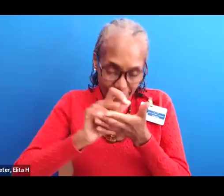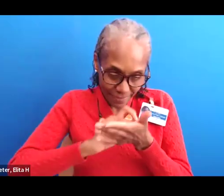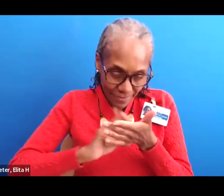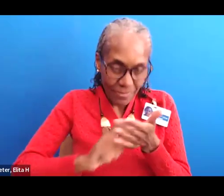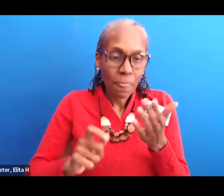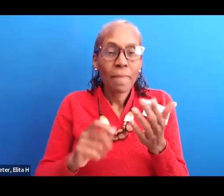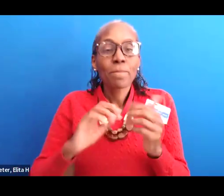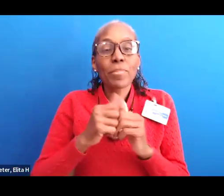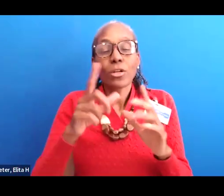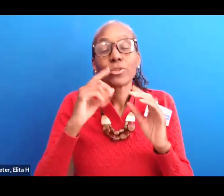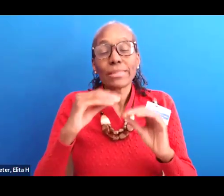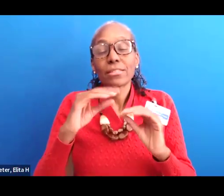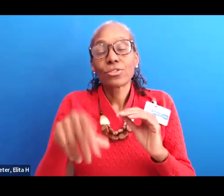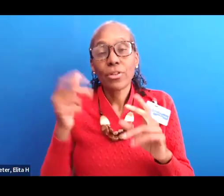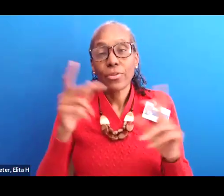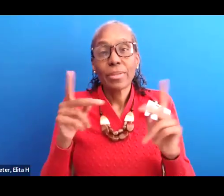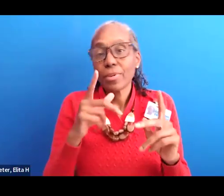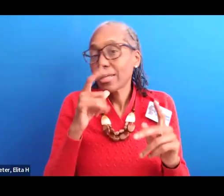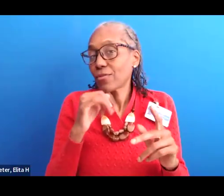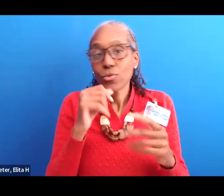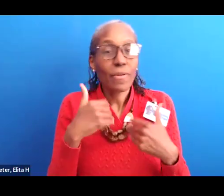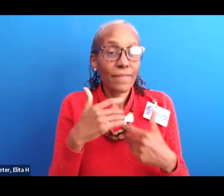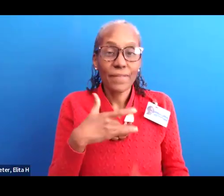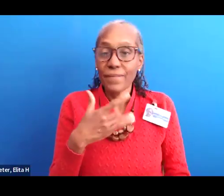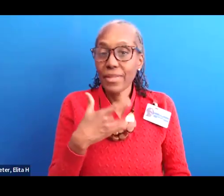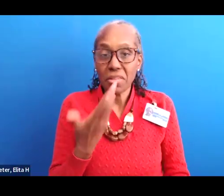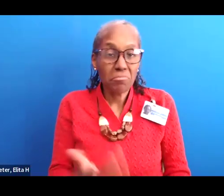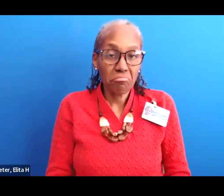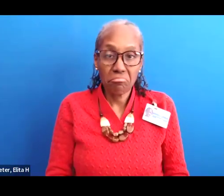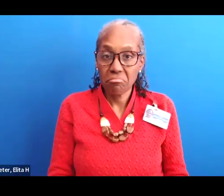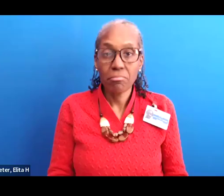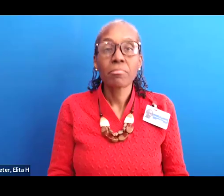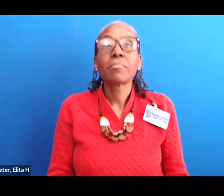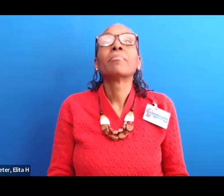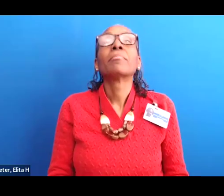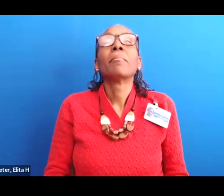He says, how do you teach other people if you don't have sensation, but you have muscle and bone feeling?